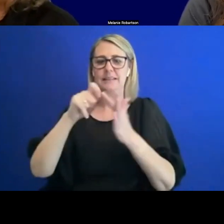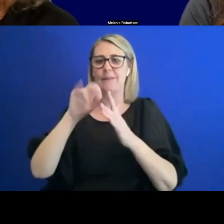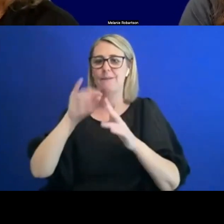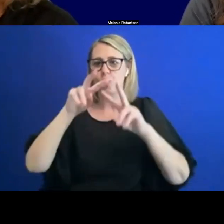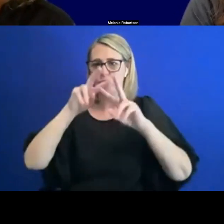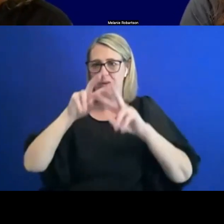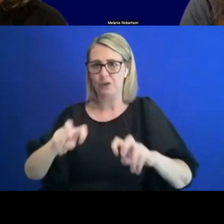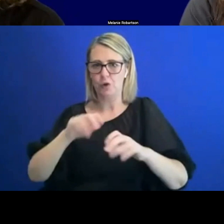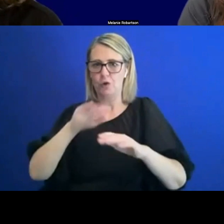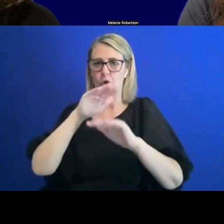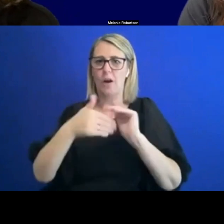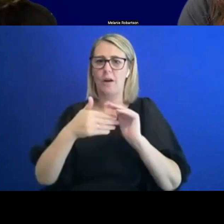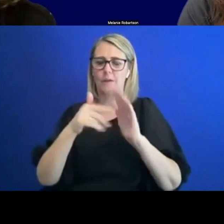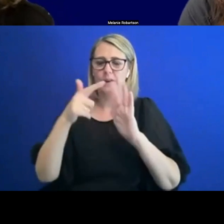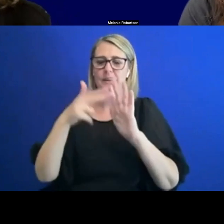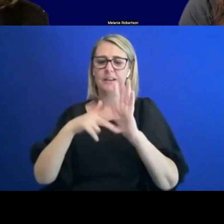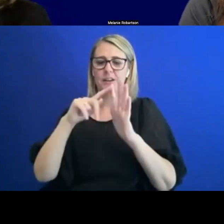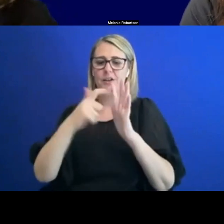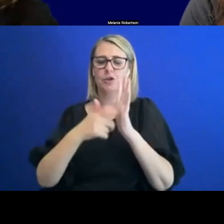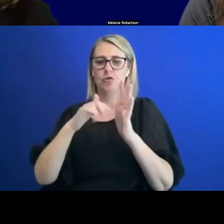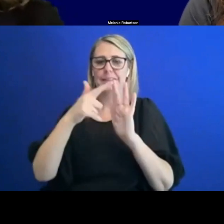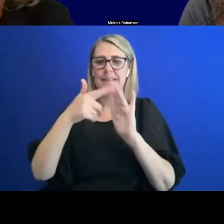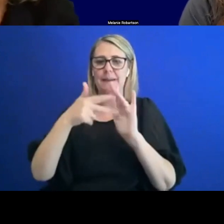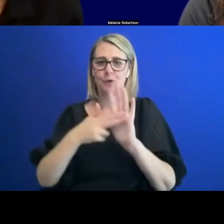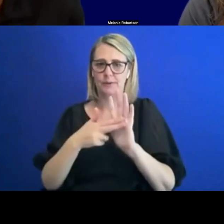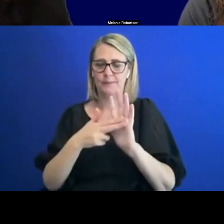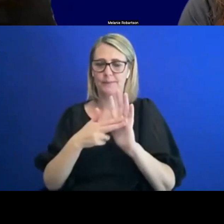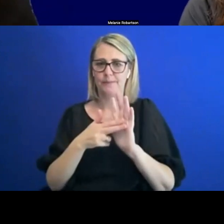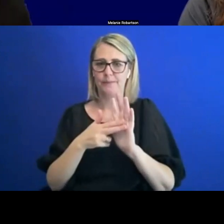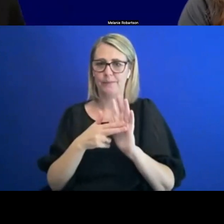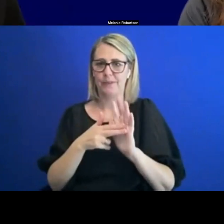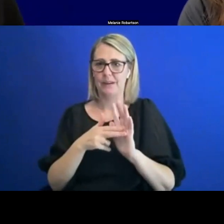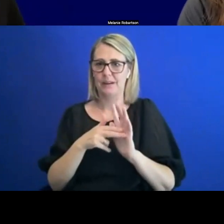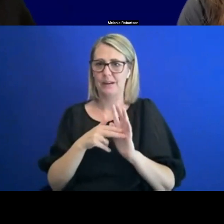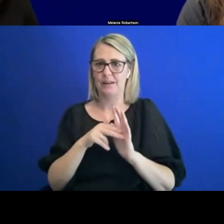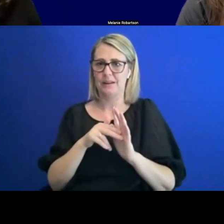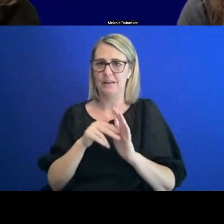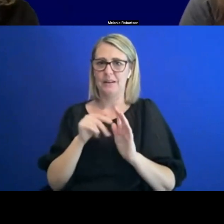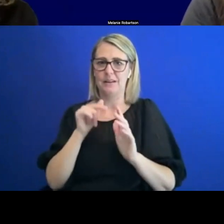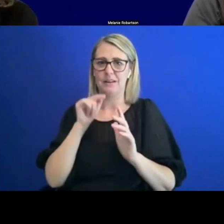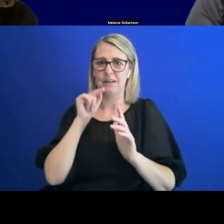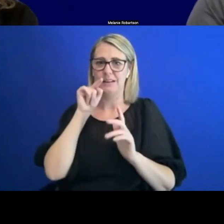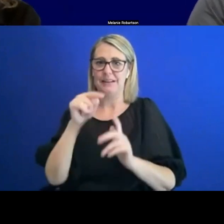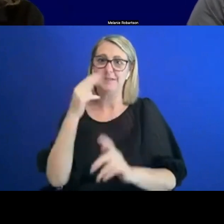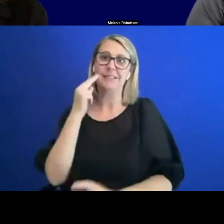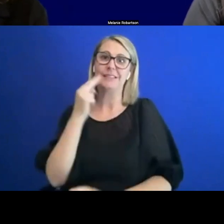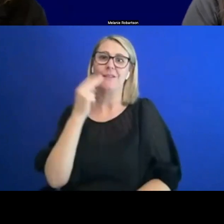interoception and I’m going to maybe even like add interoception in deafblindness.